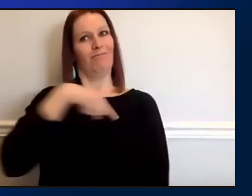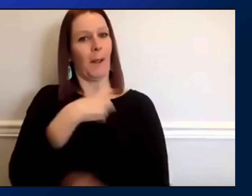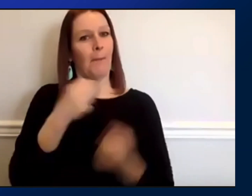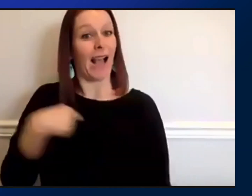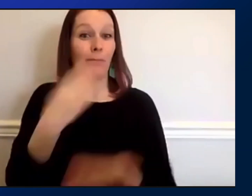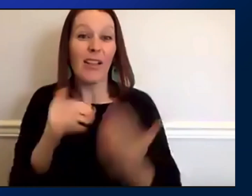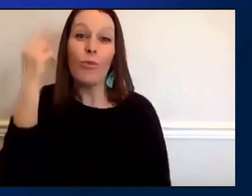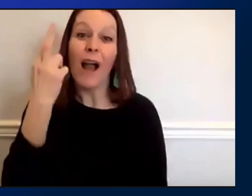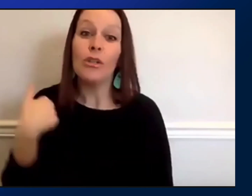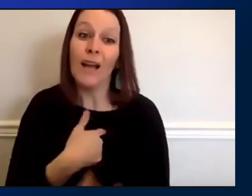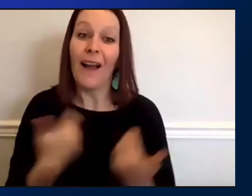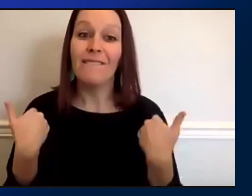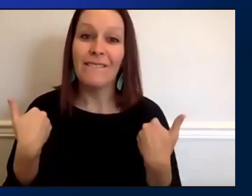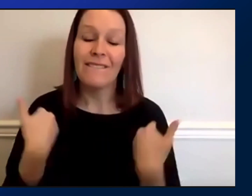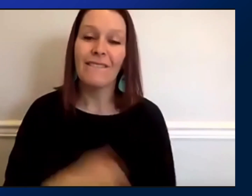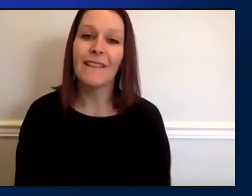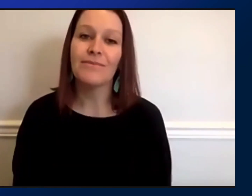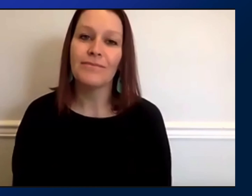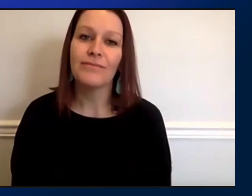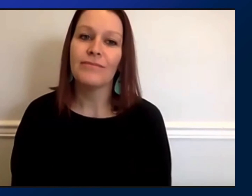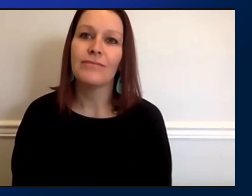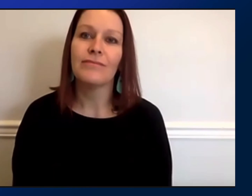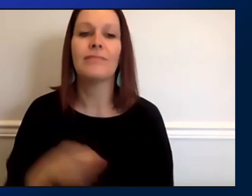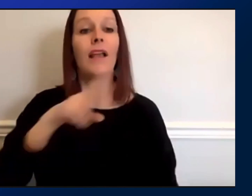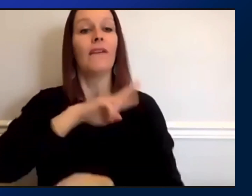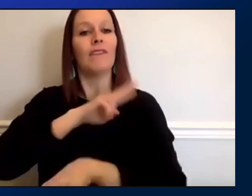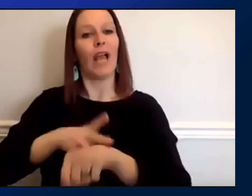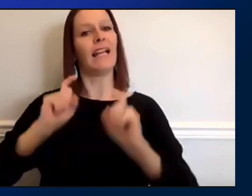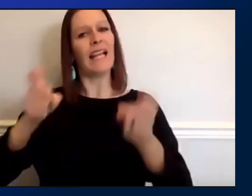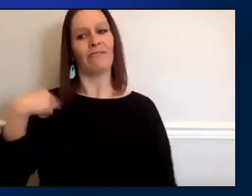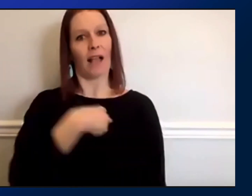tools to assess our children's books to make sure that they reflect the diverse groups of people